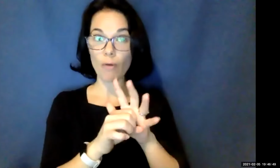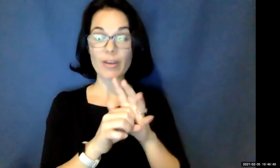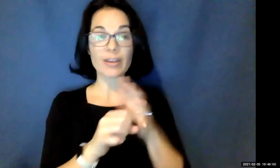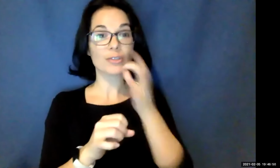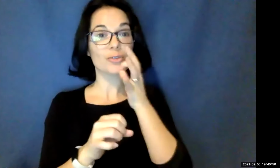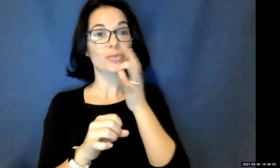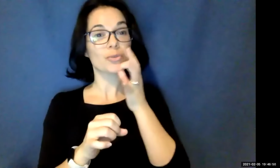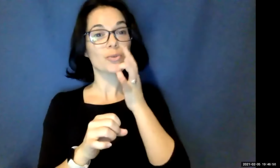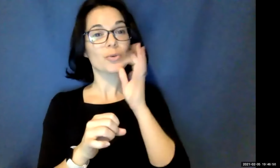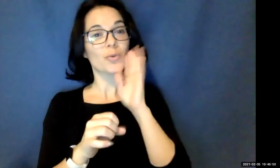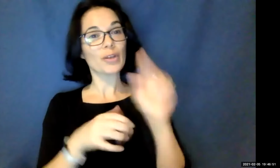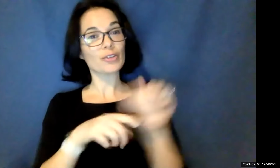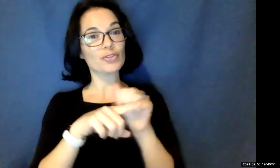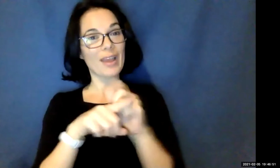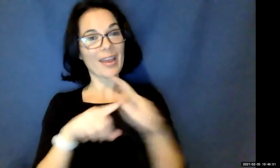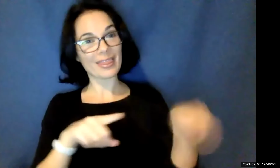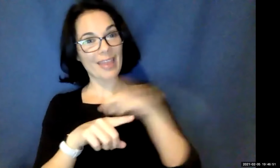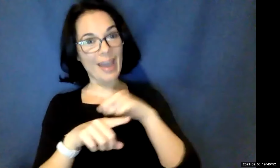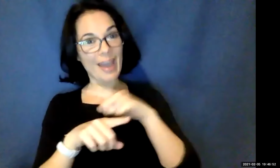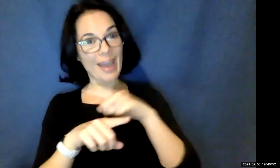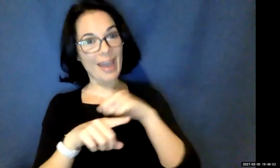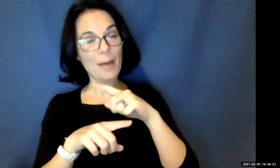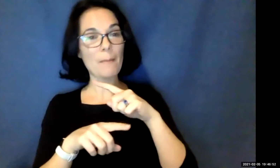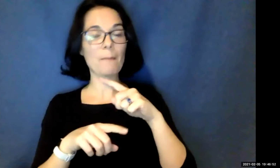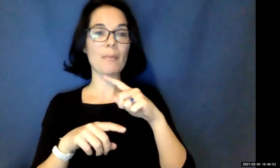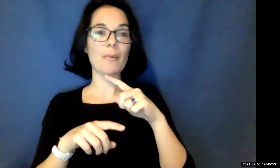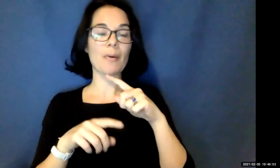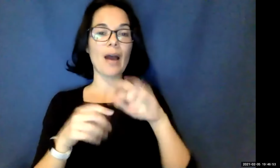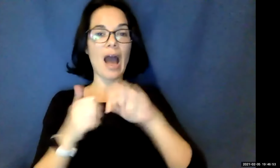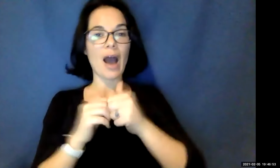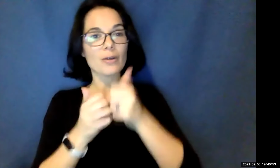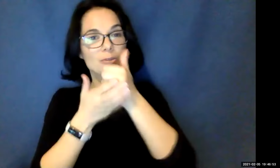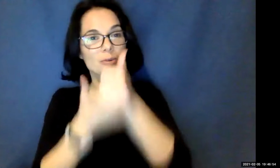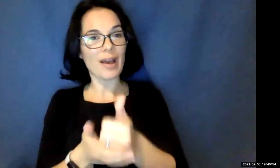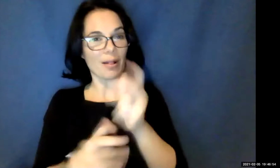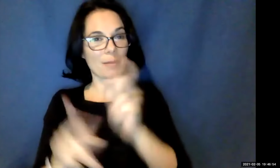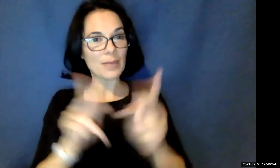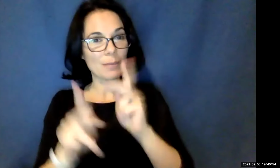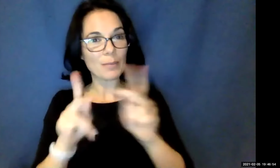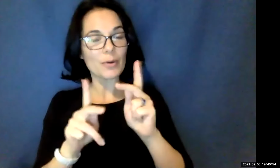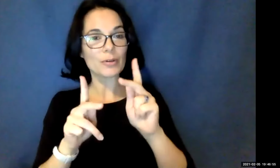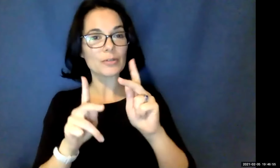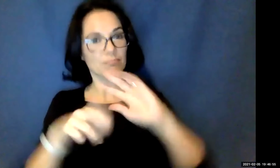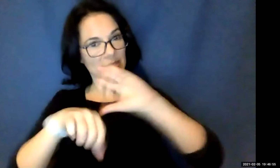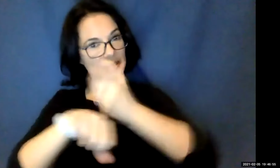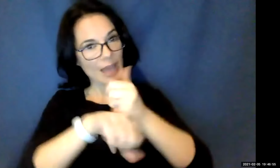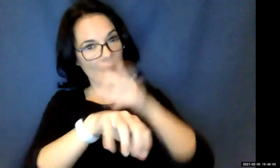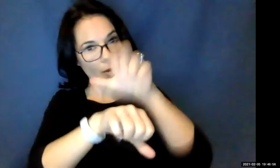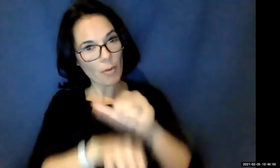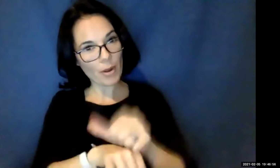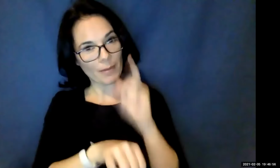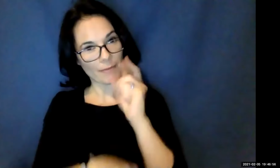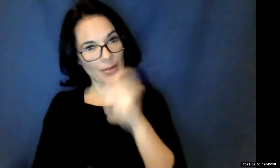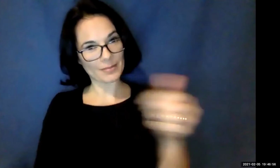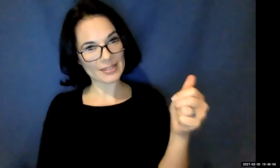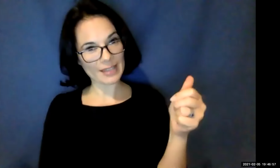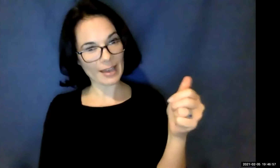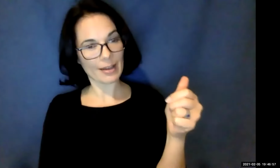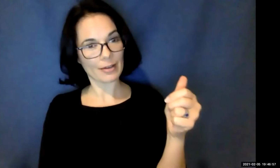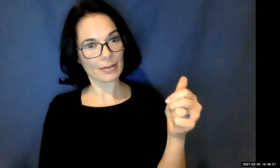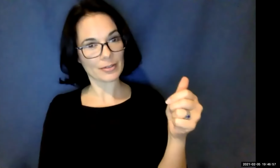in the coming days on hopefully helping folks with making appointments for their vaccination